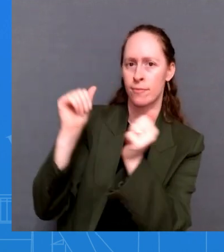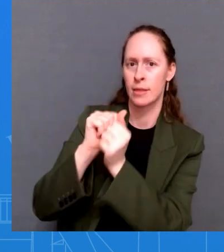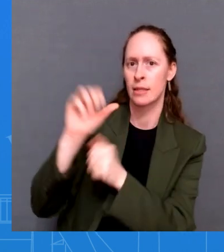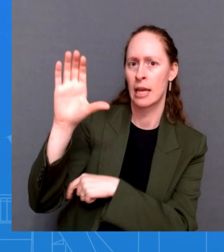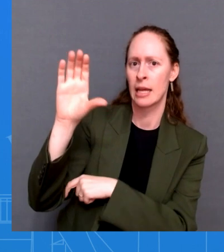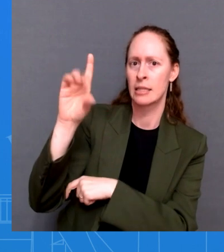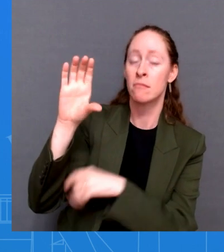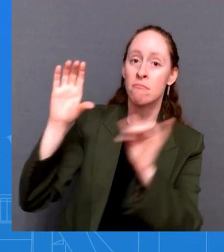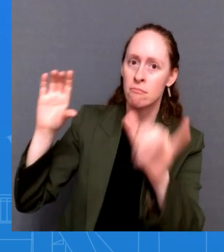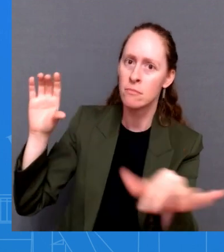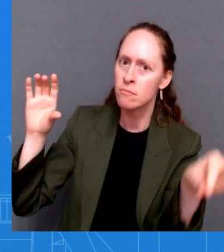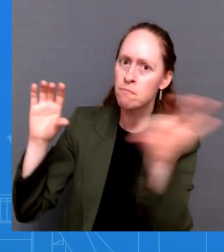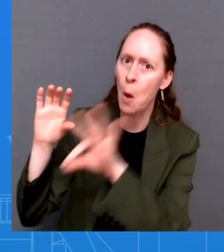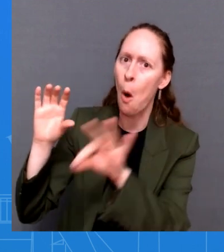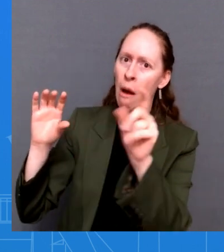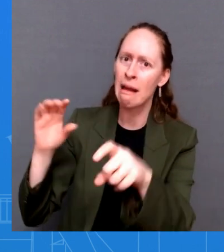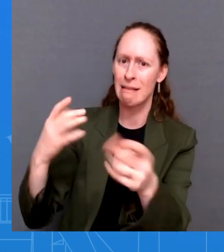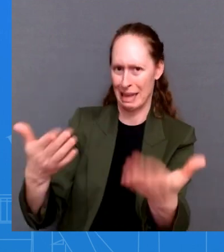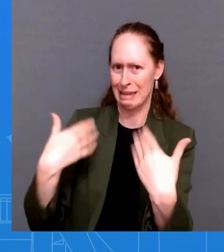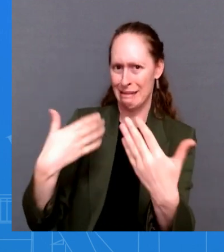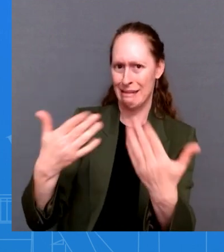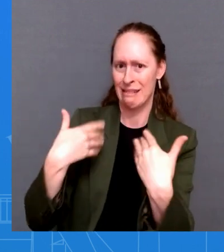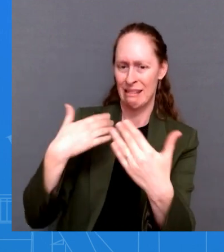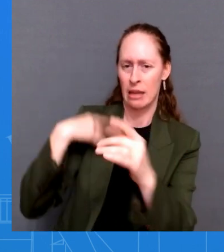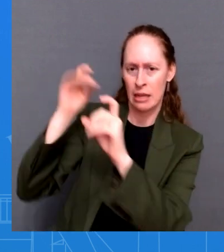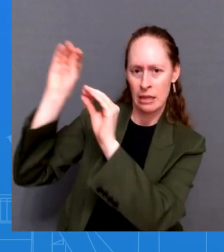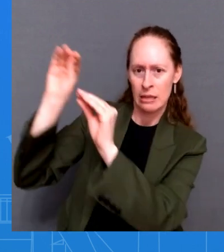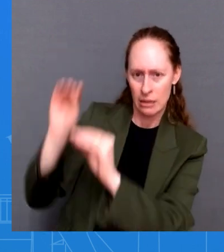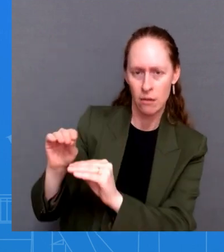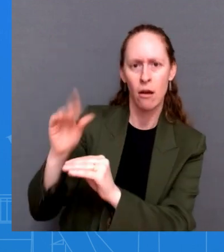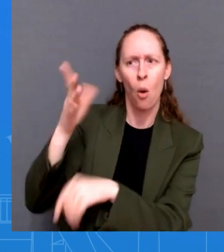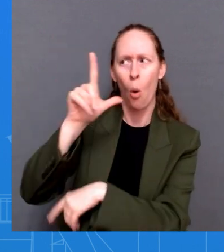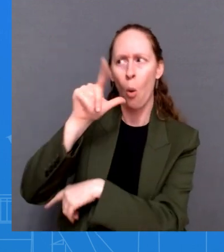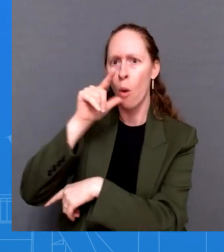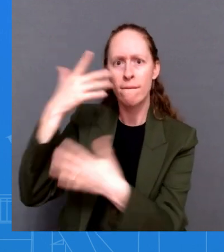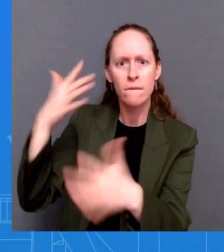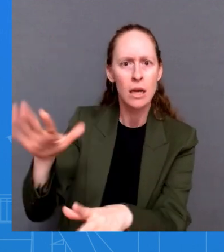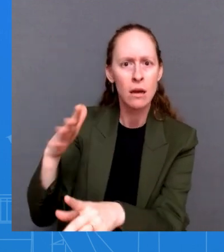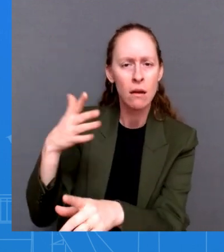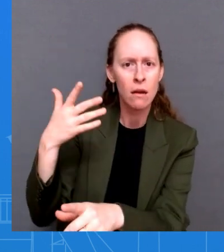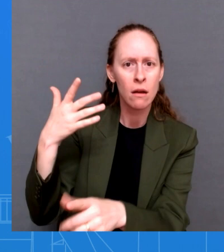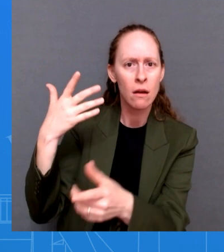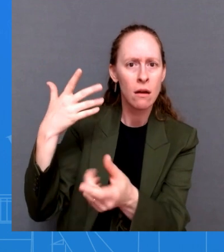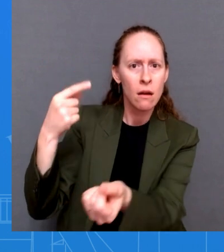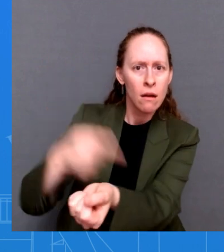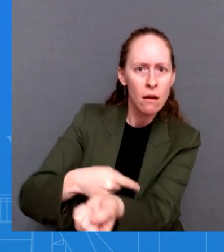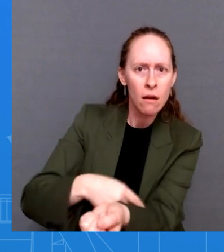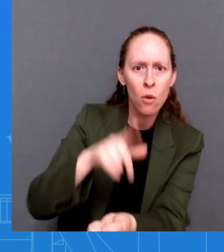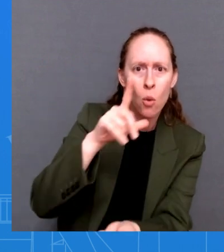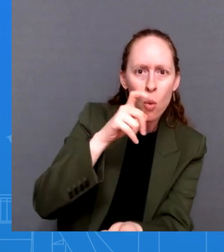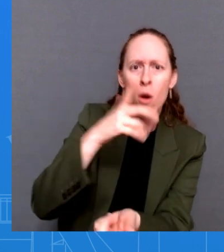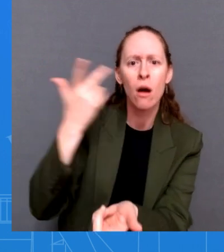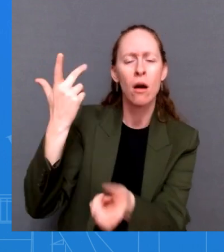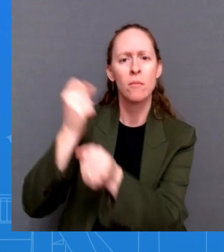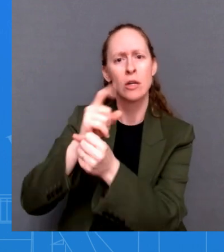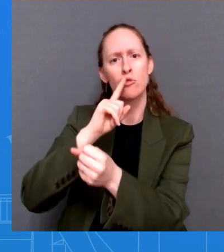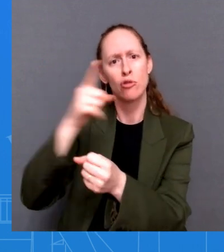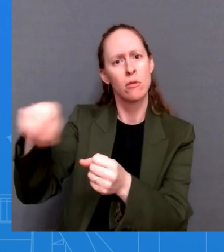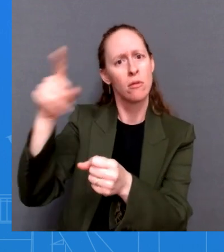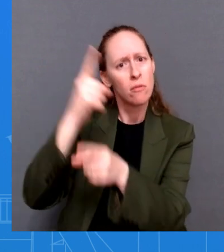and critically to make sure vaccines are getting to the communities where they are most needed. The data presented today are from 19 jurisdictions,